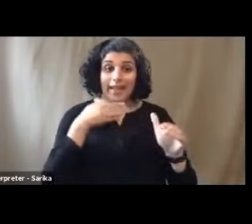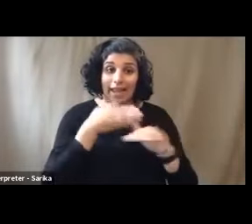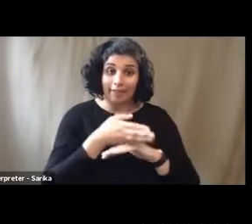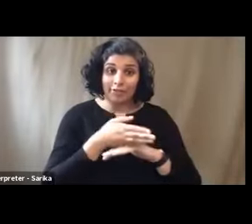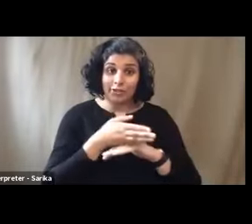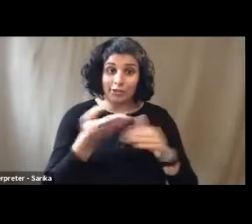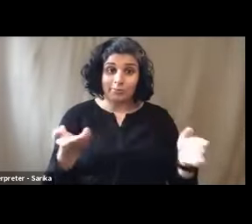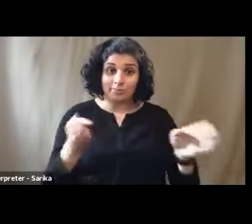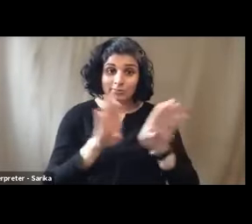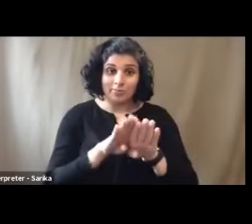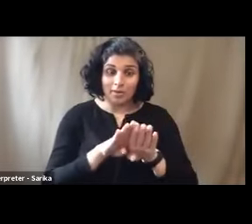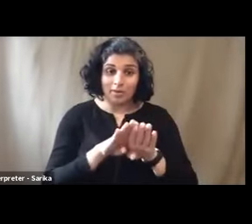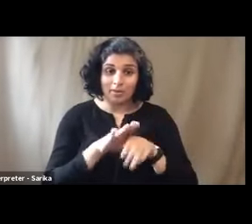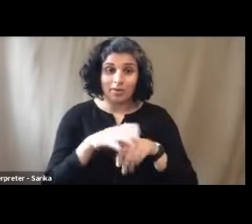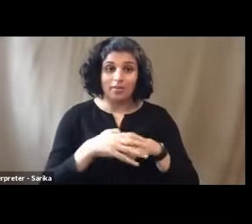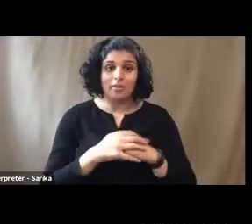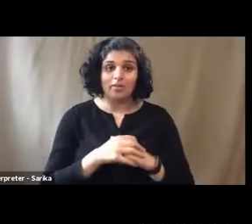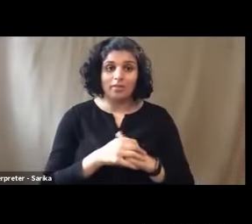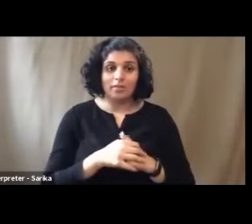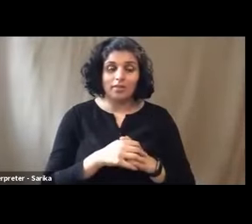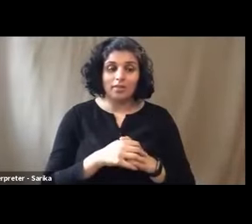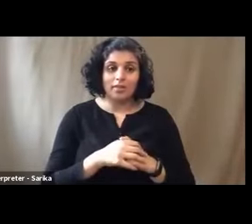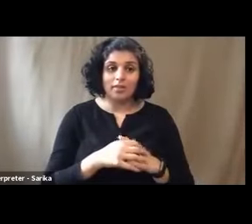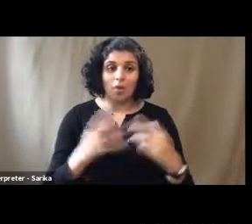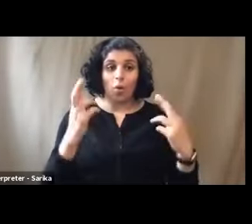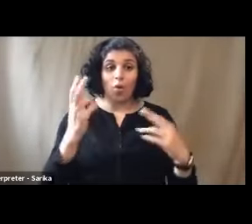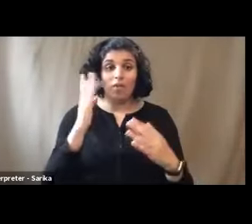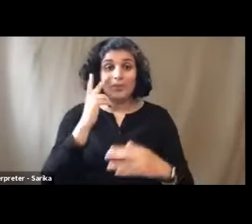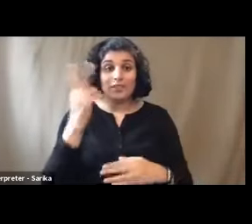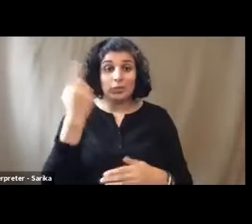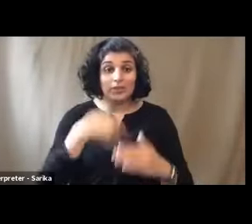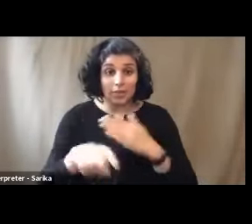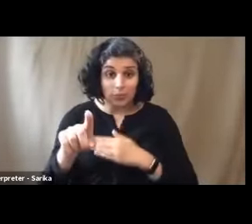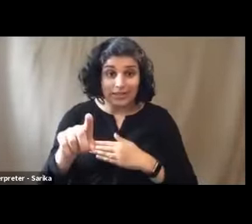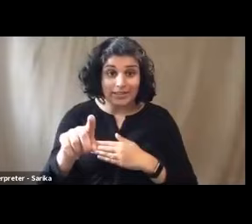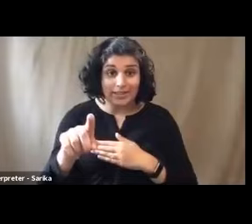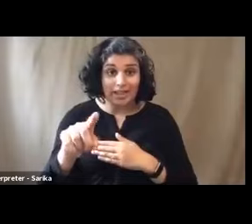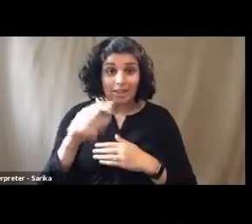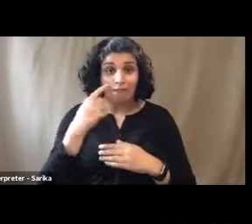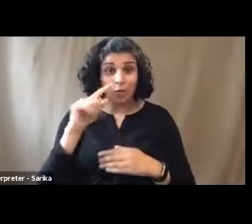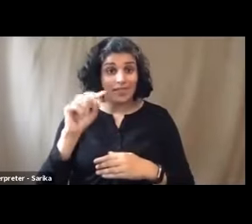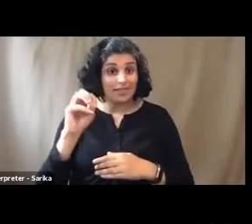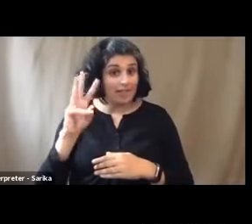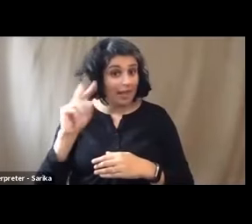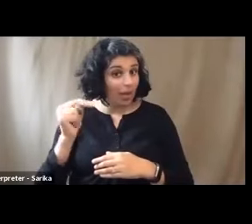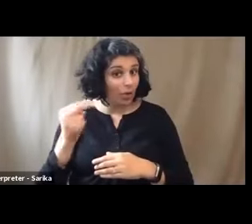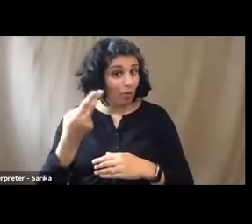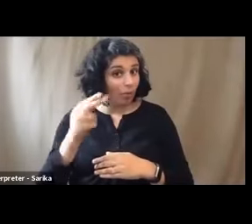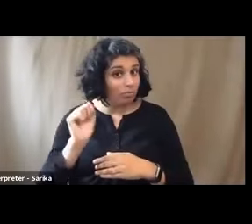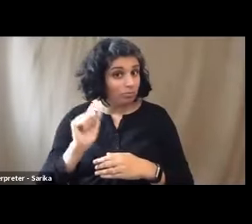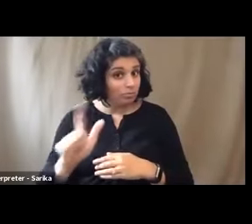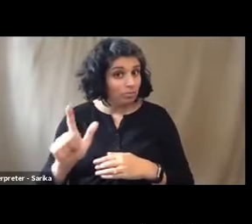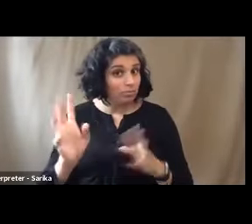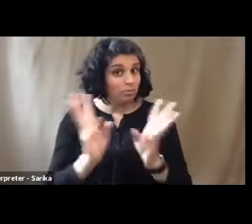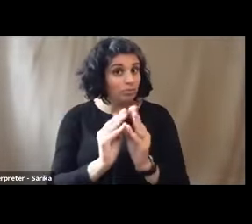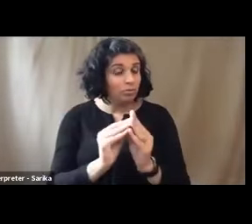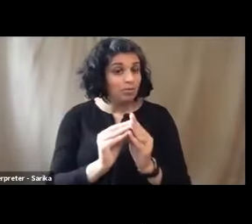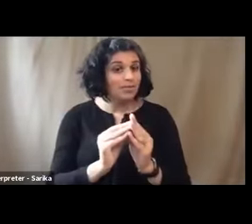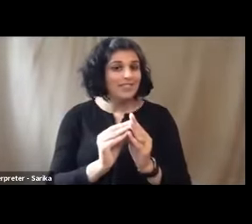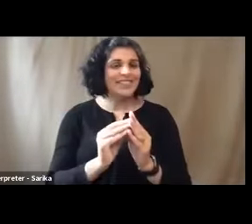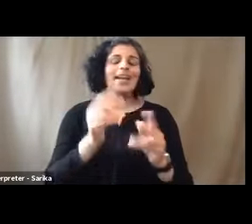Hopefully we’ll see you next week, and stay safe.